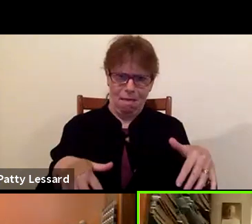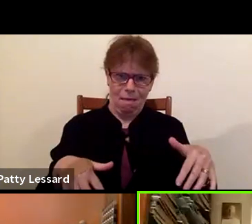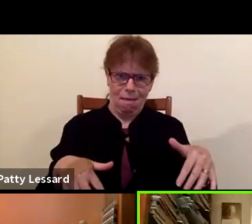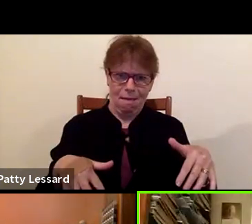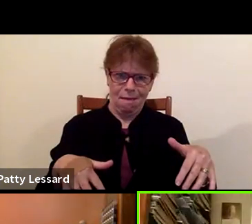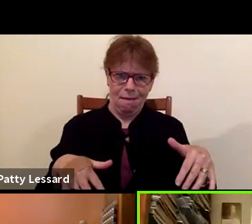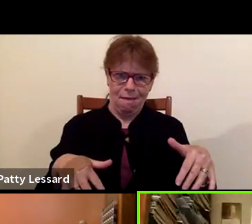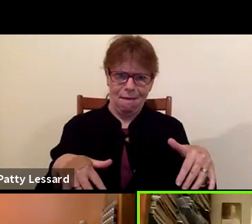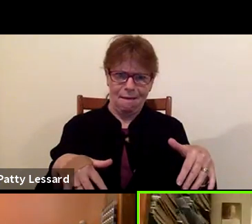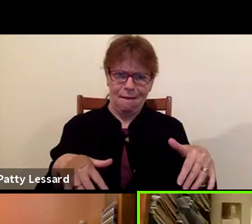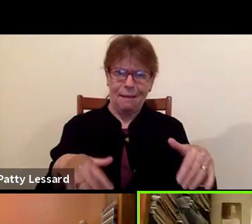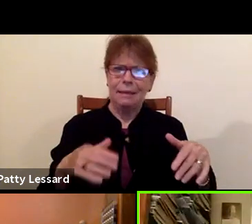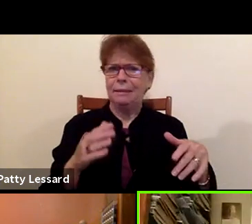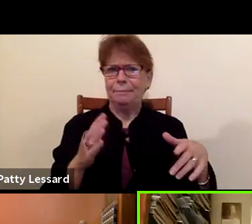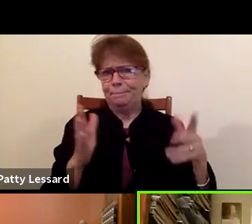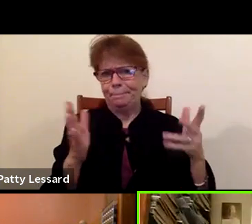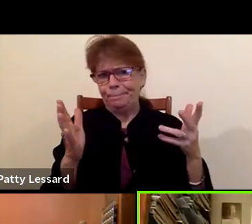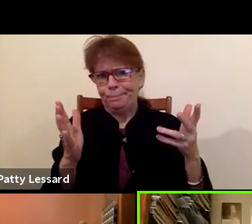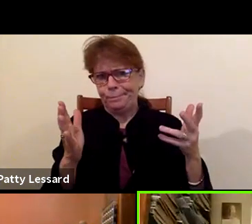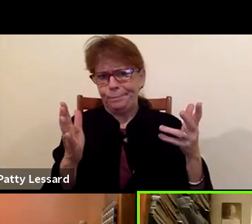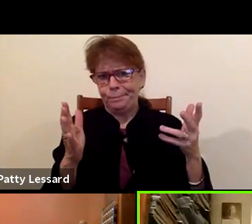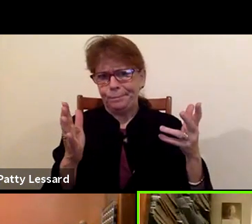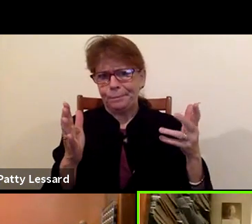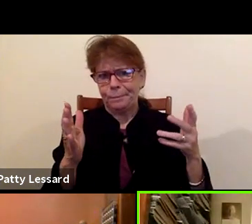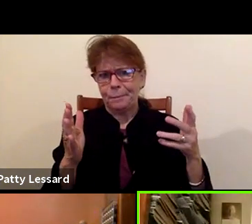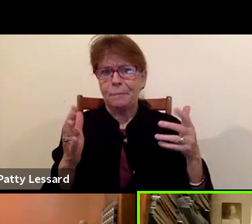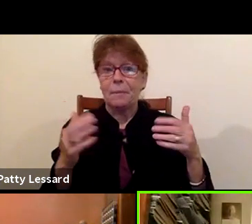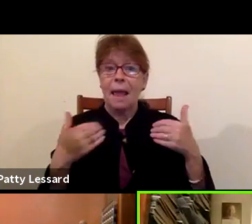≫ Ted: Yeah, I have a -- you know, I -- I know many people who are disabled that are quite daunted.